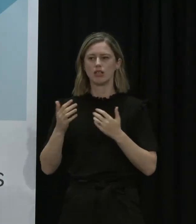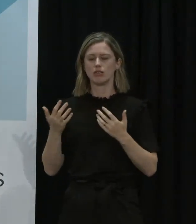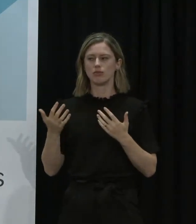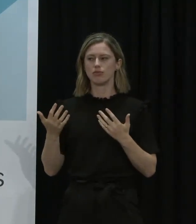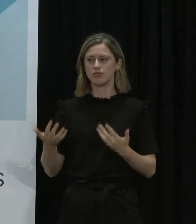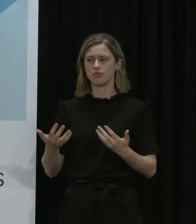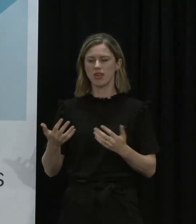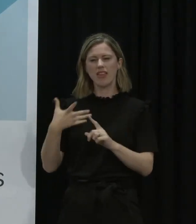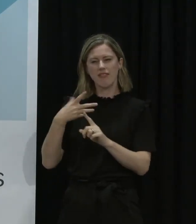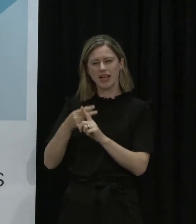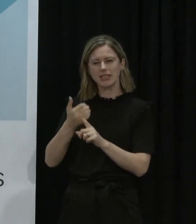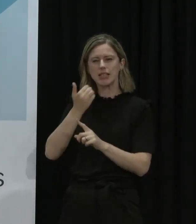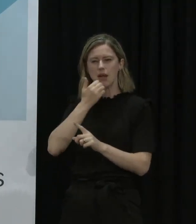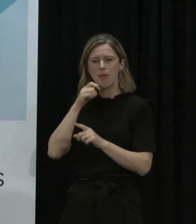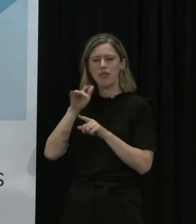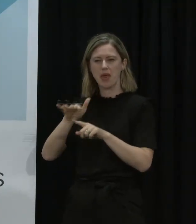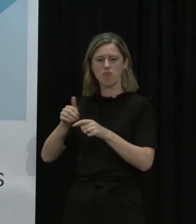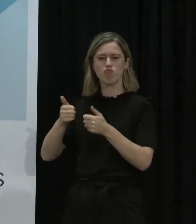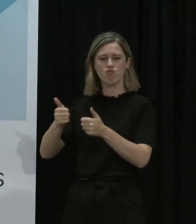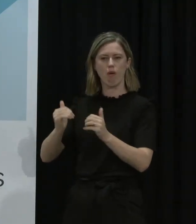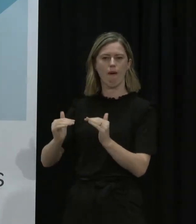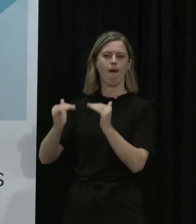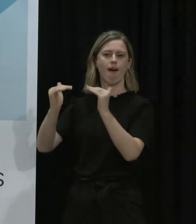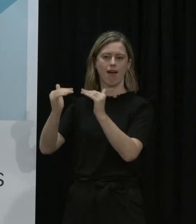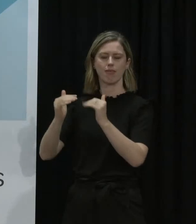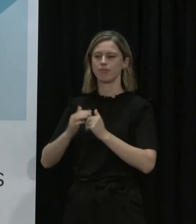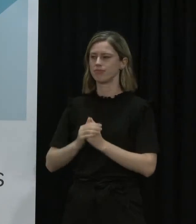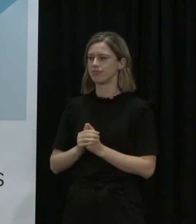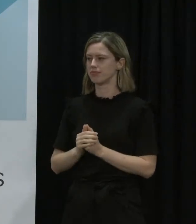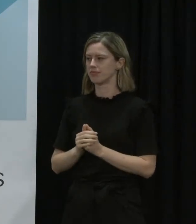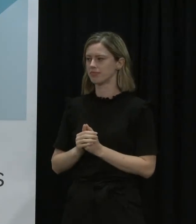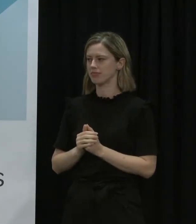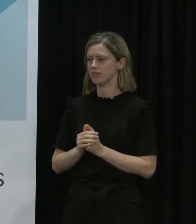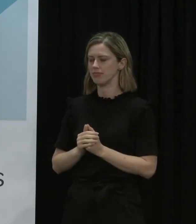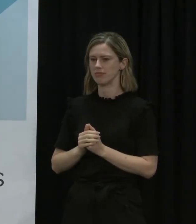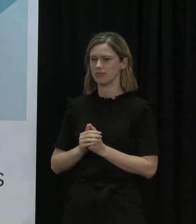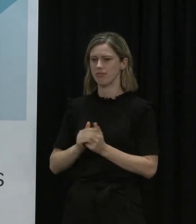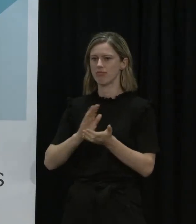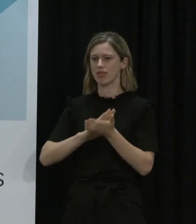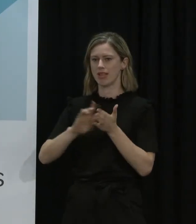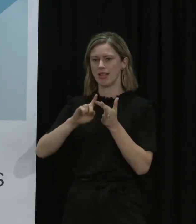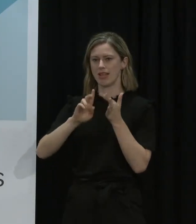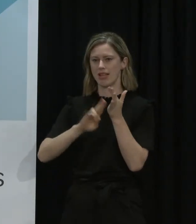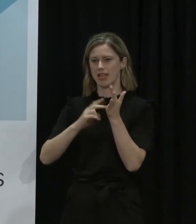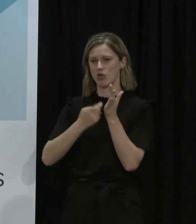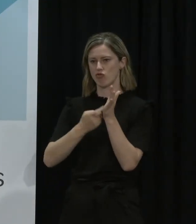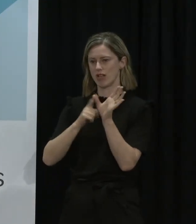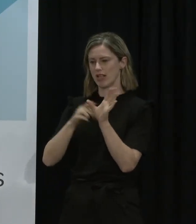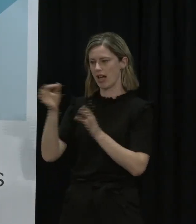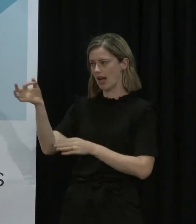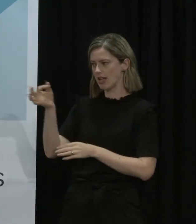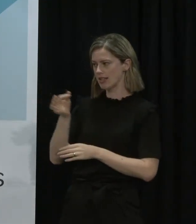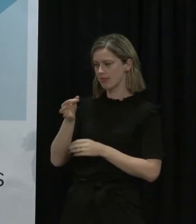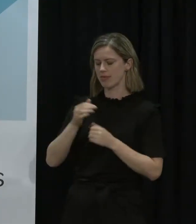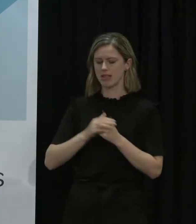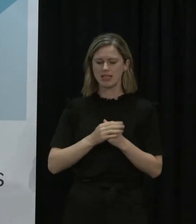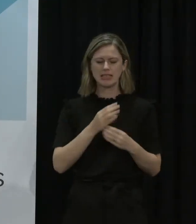that continues to be linked. It just happens to have a long tail. Equally, you can see that the vaccination rates are